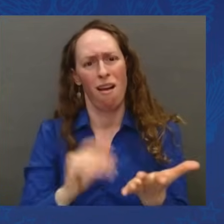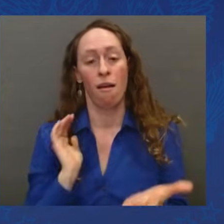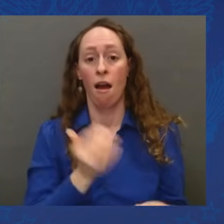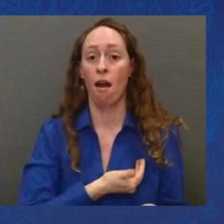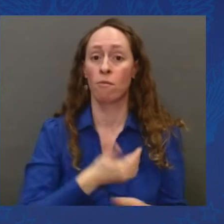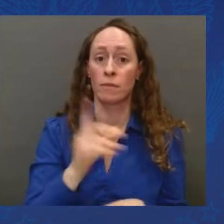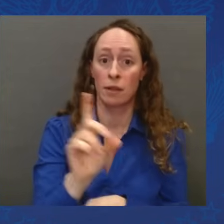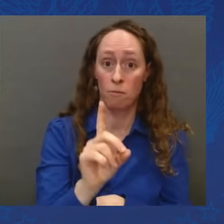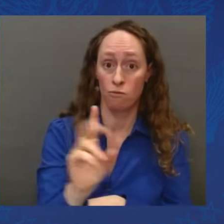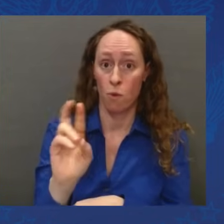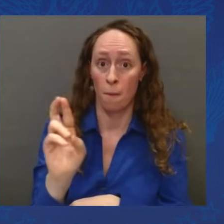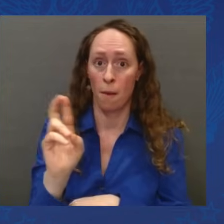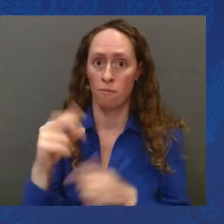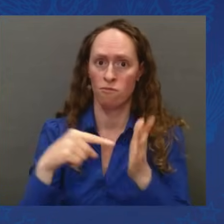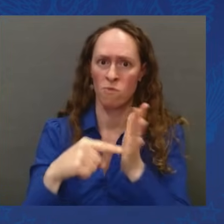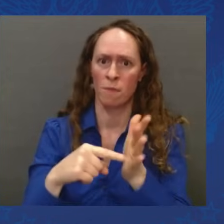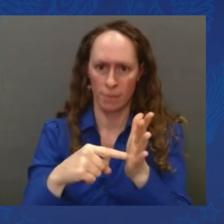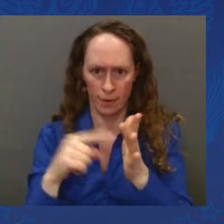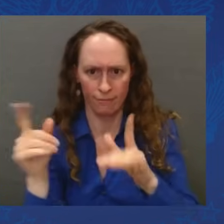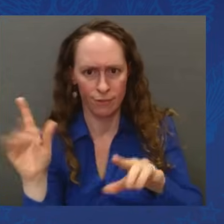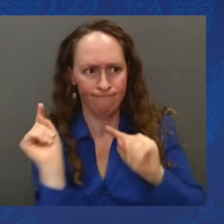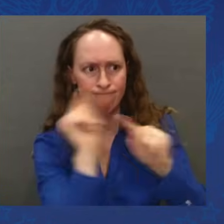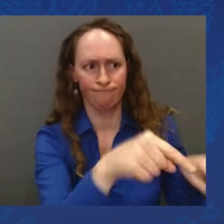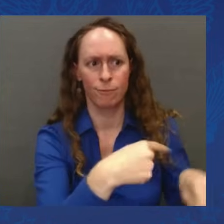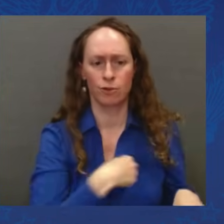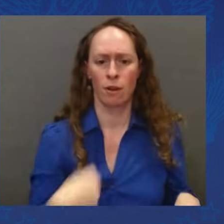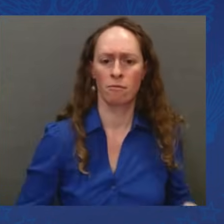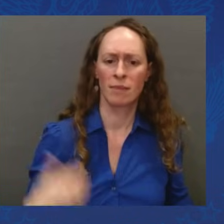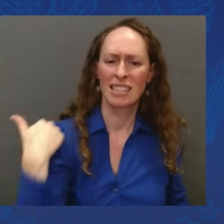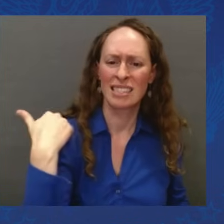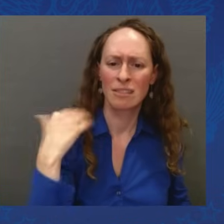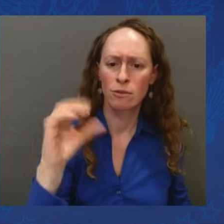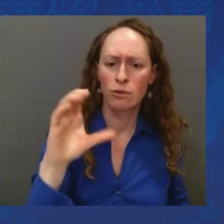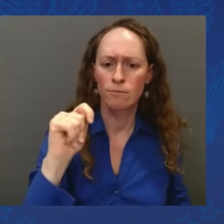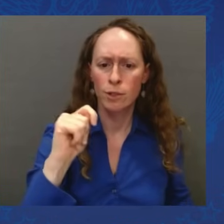this effort so strongly. Secondly, and this is critically important,